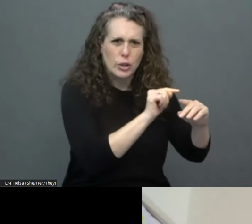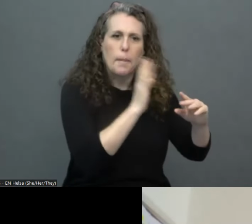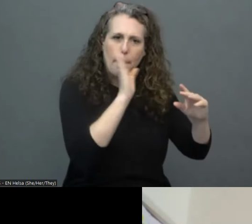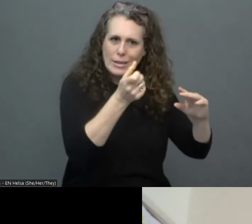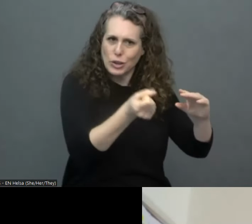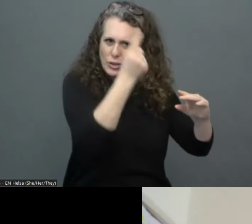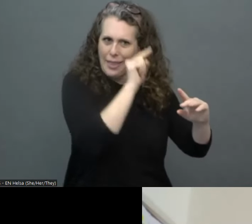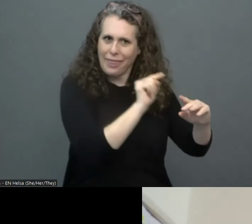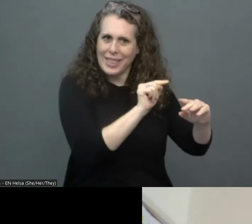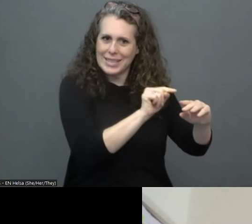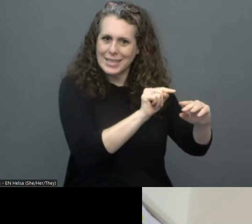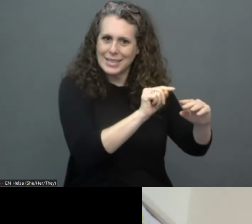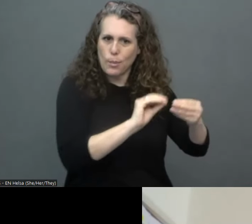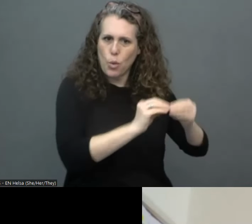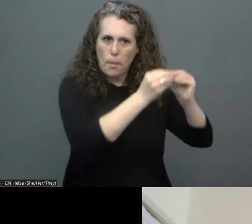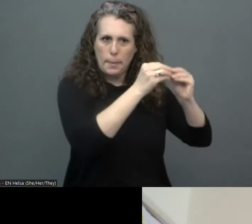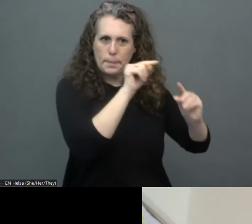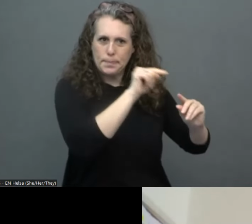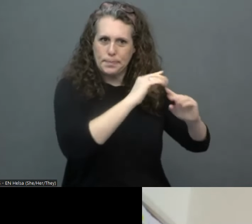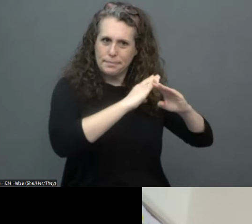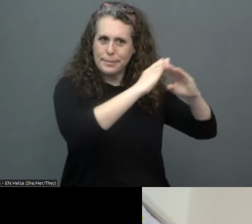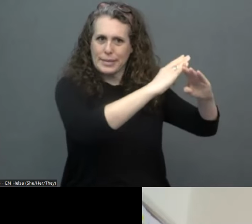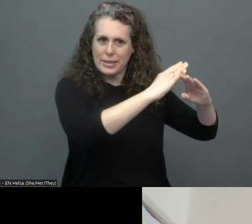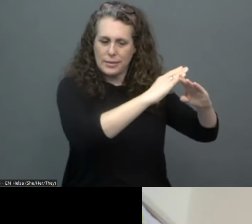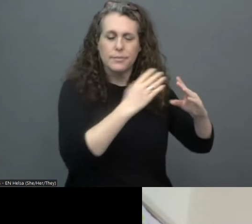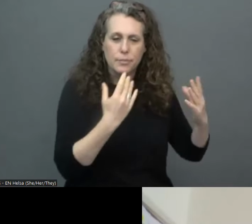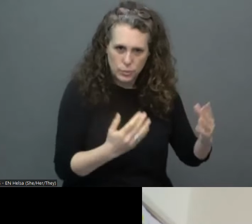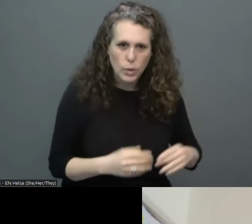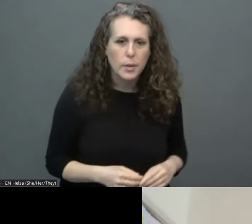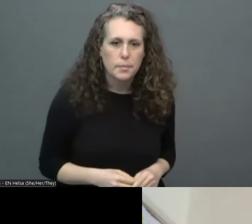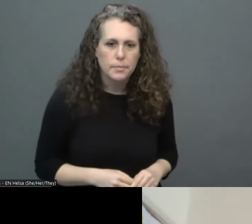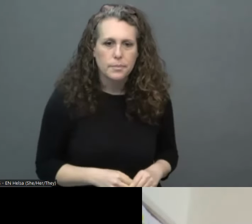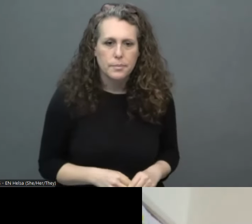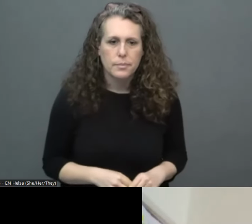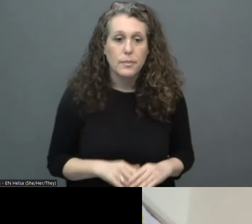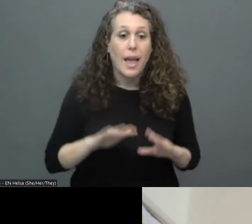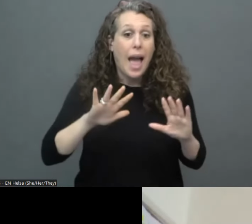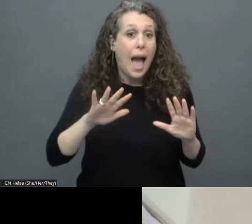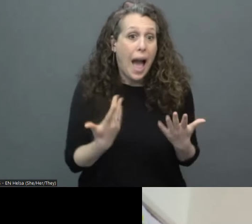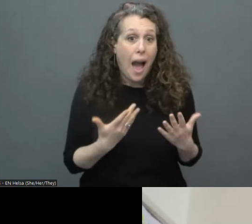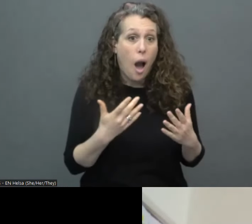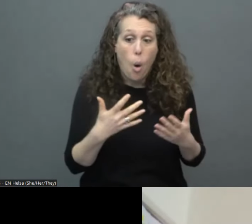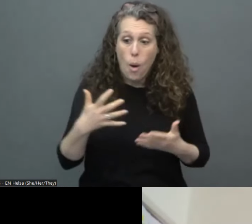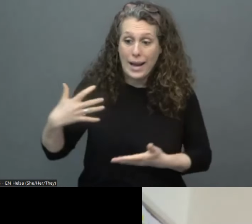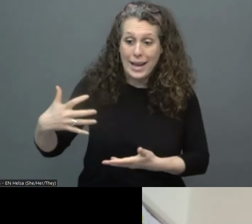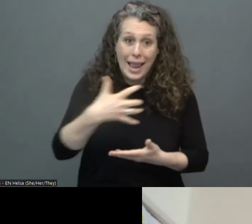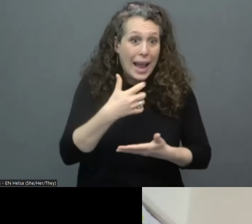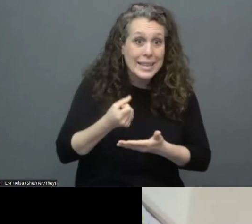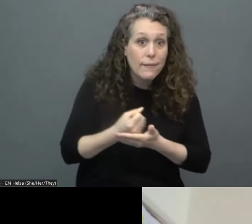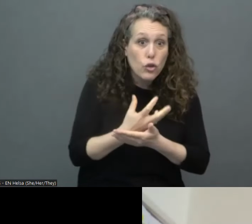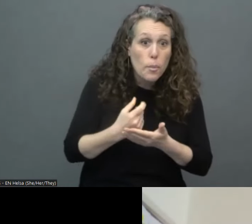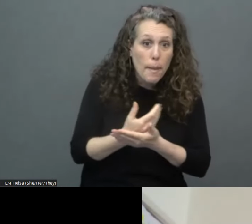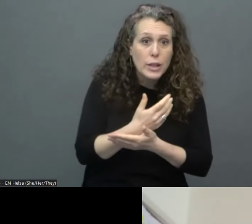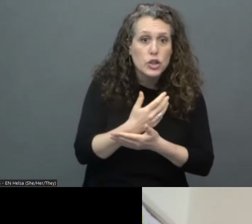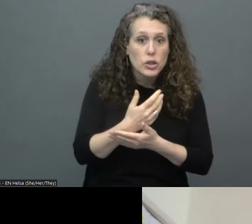And the way we collect those in a save and appropriate manner is not through counting people,